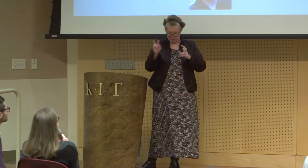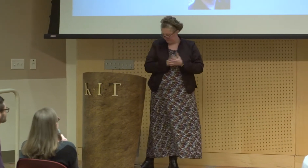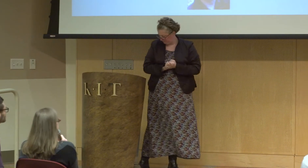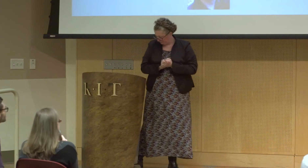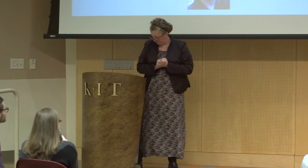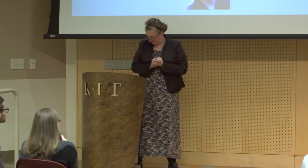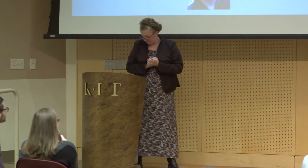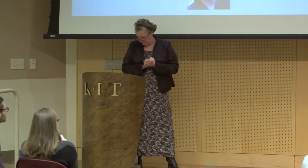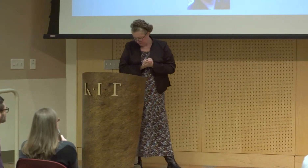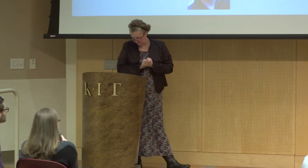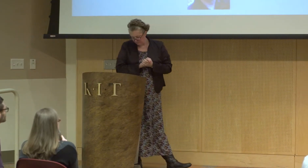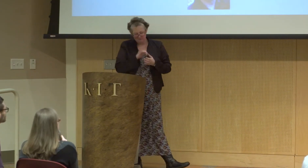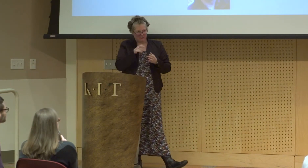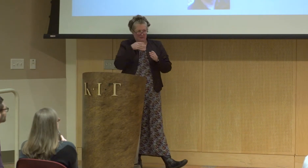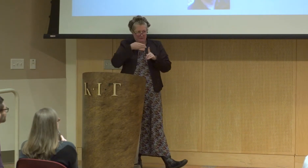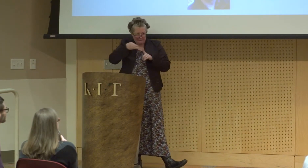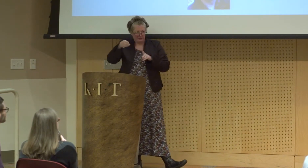And public health issues.